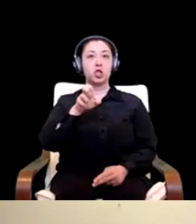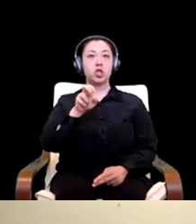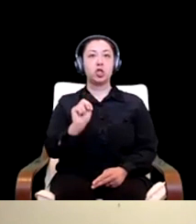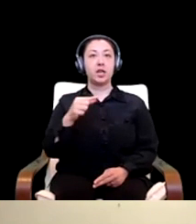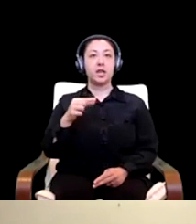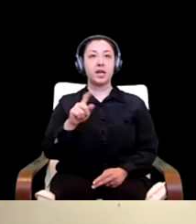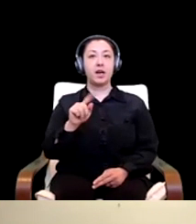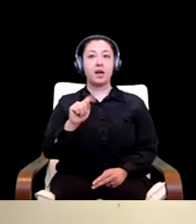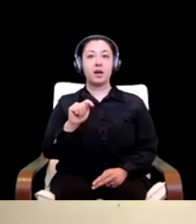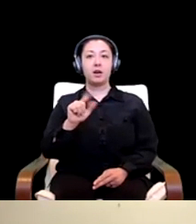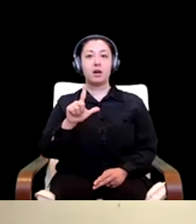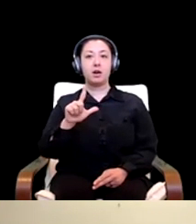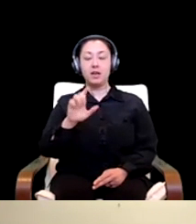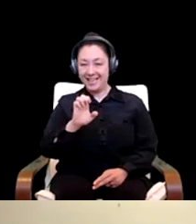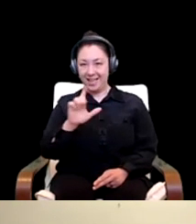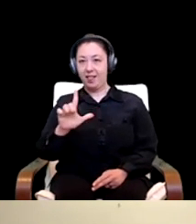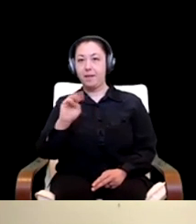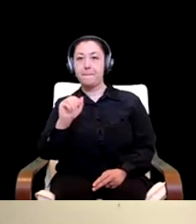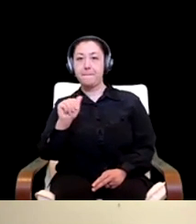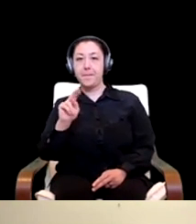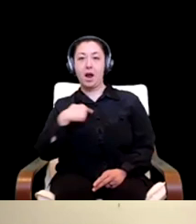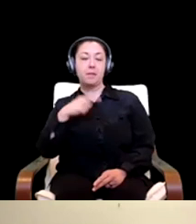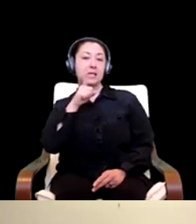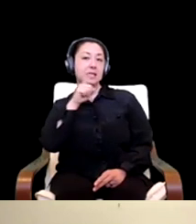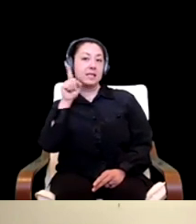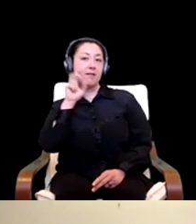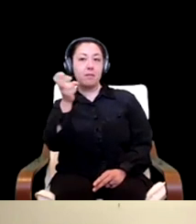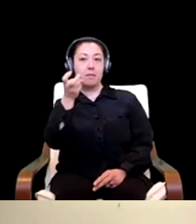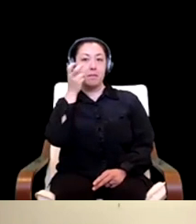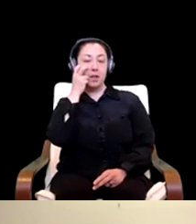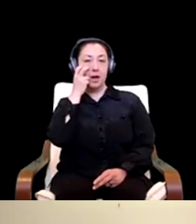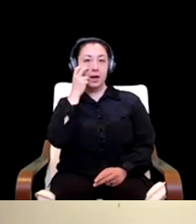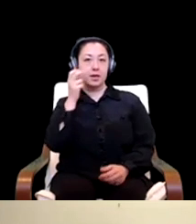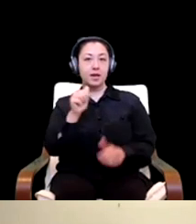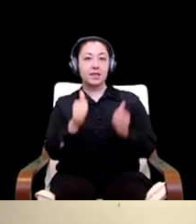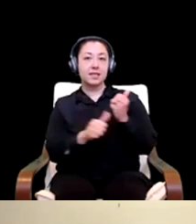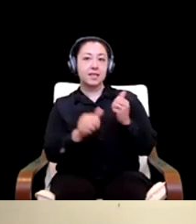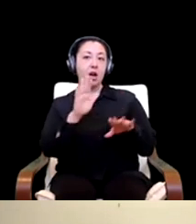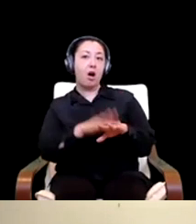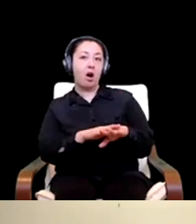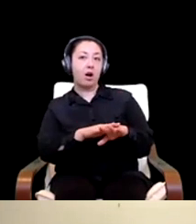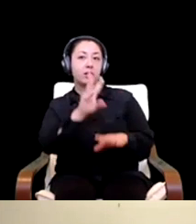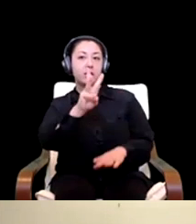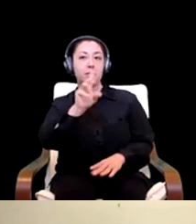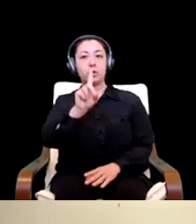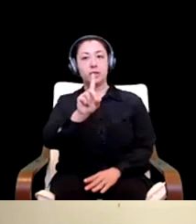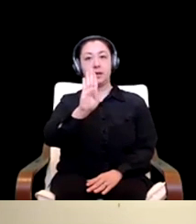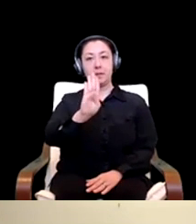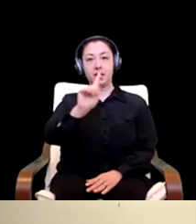and I am on the Wisconsin Deafblind Technical Assistance Project or WDBTAP